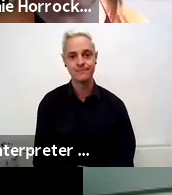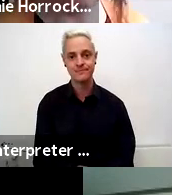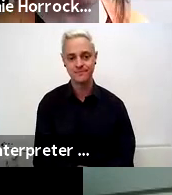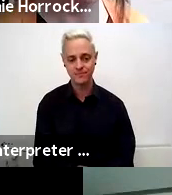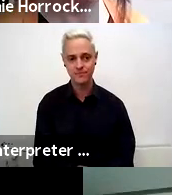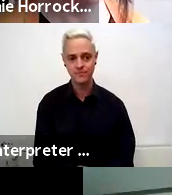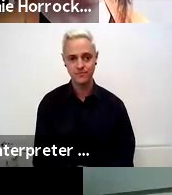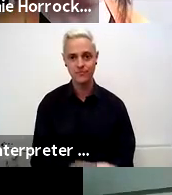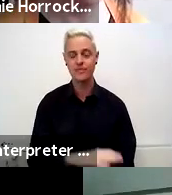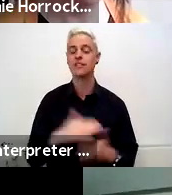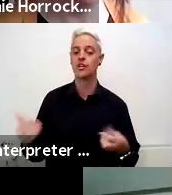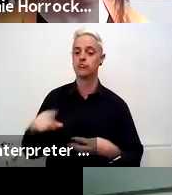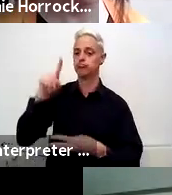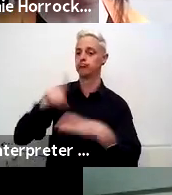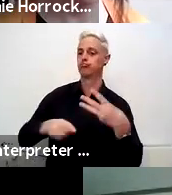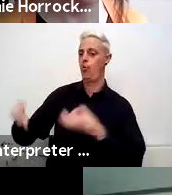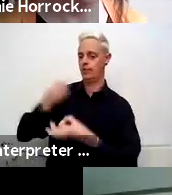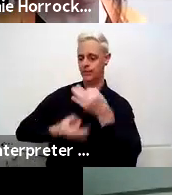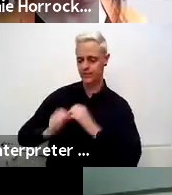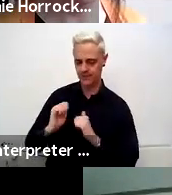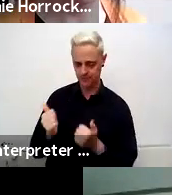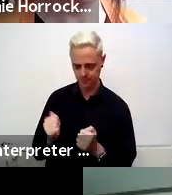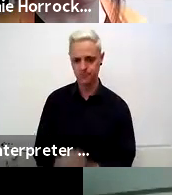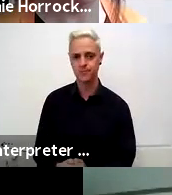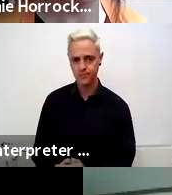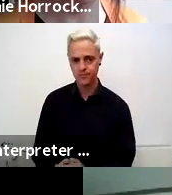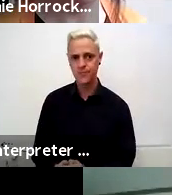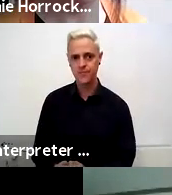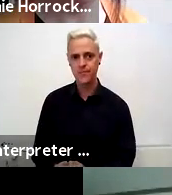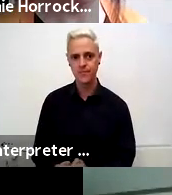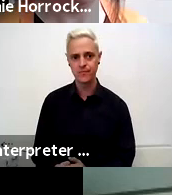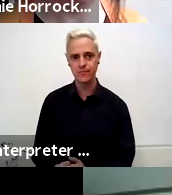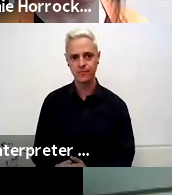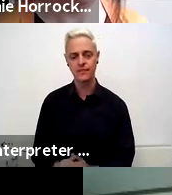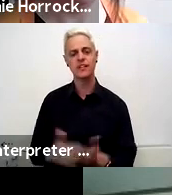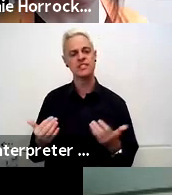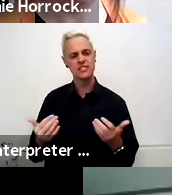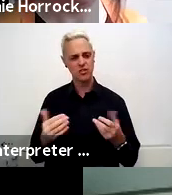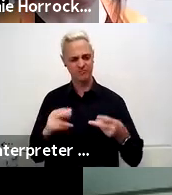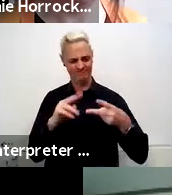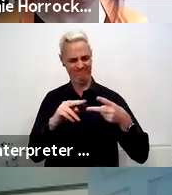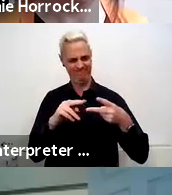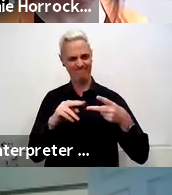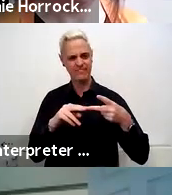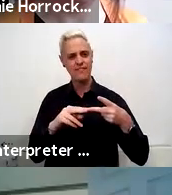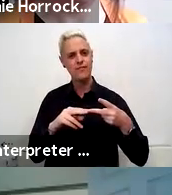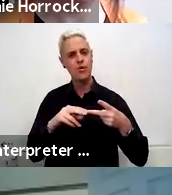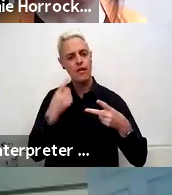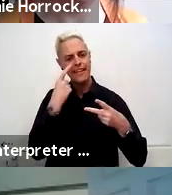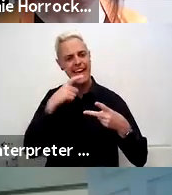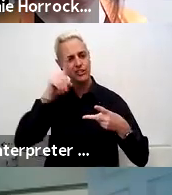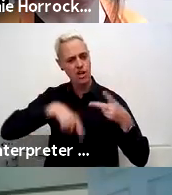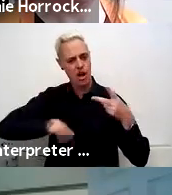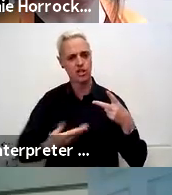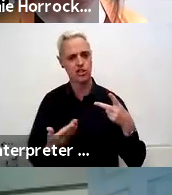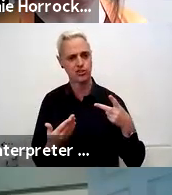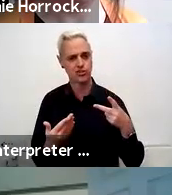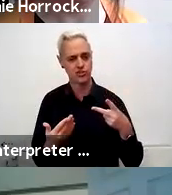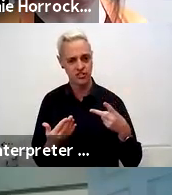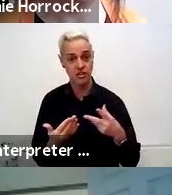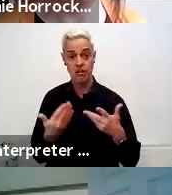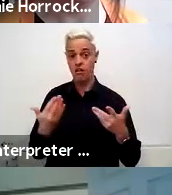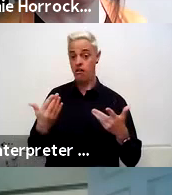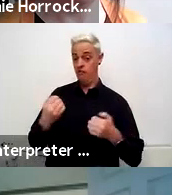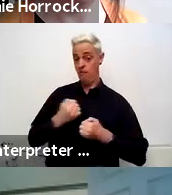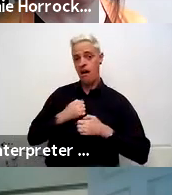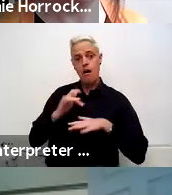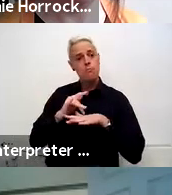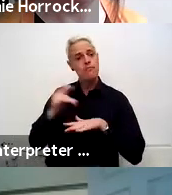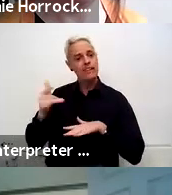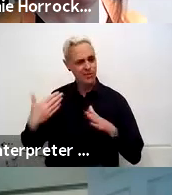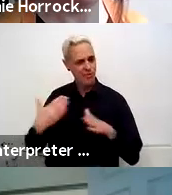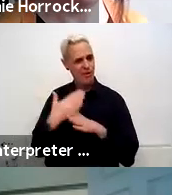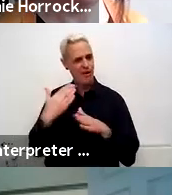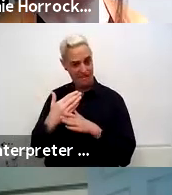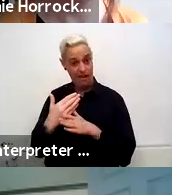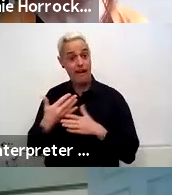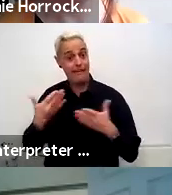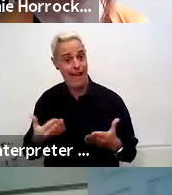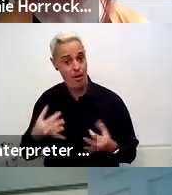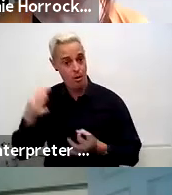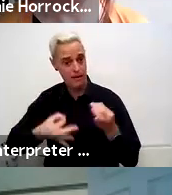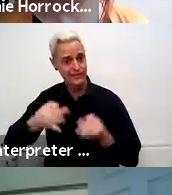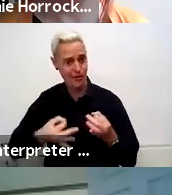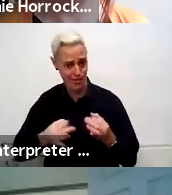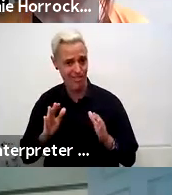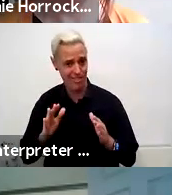about your asks, I have. I'm going to start with the care charges issue because I've throughout my professional career, and throughout. Now my political life.